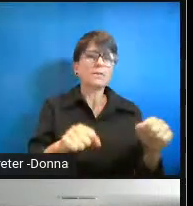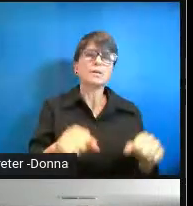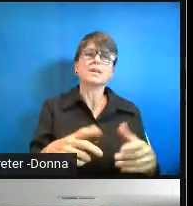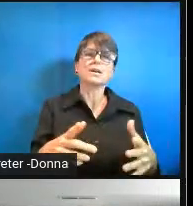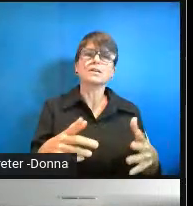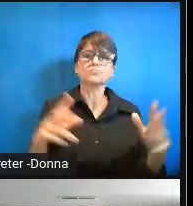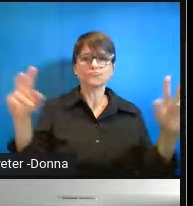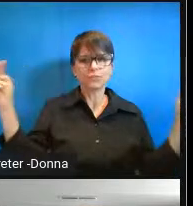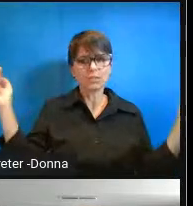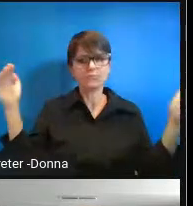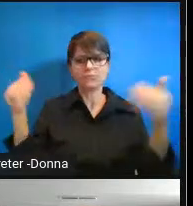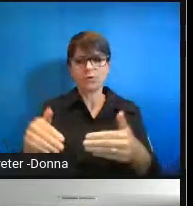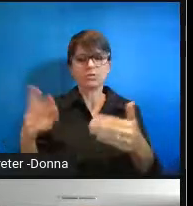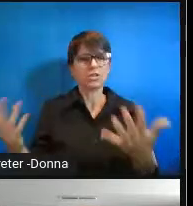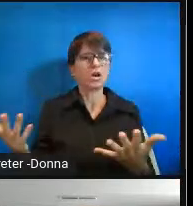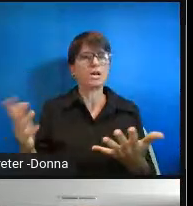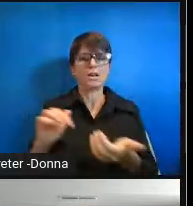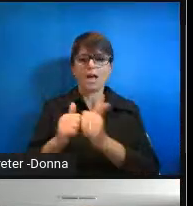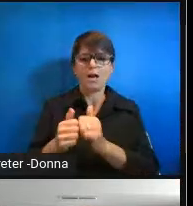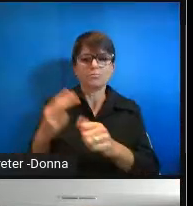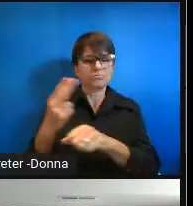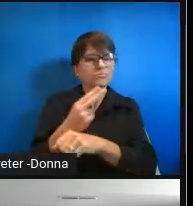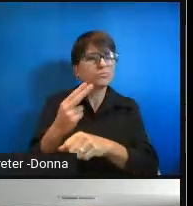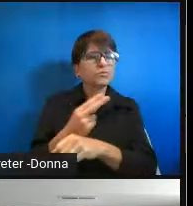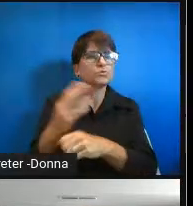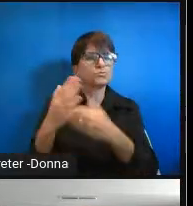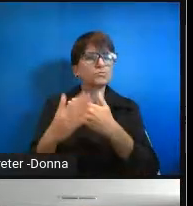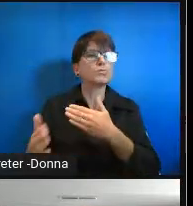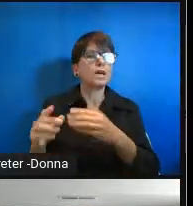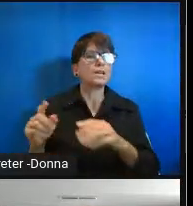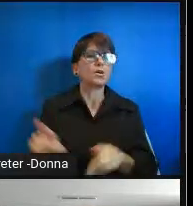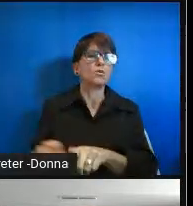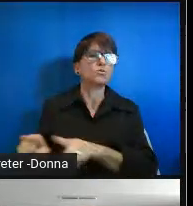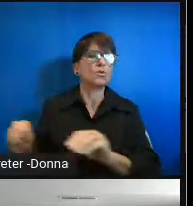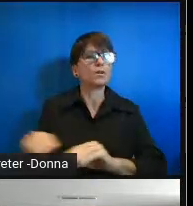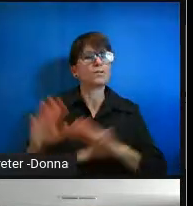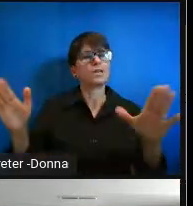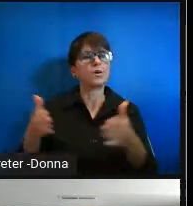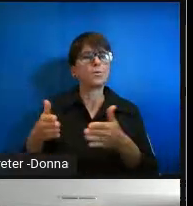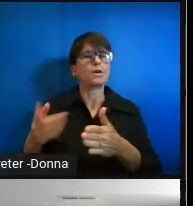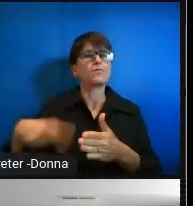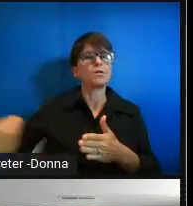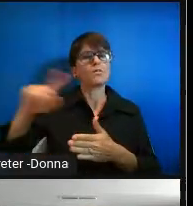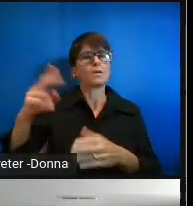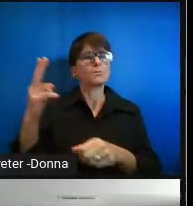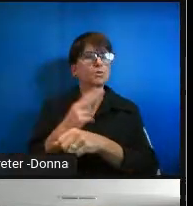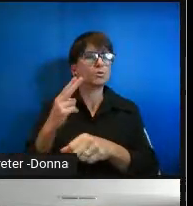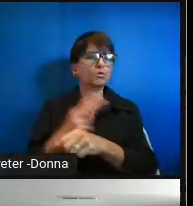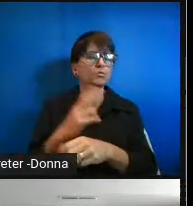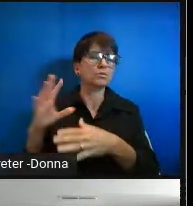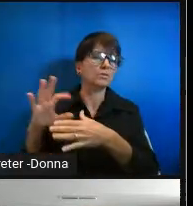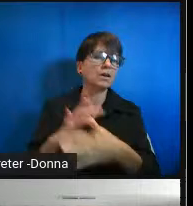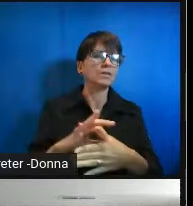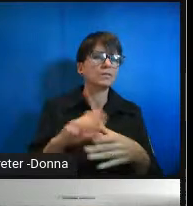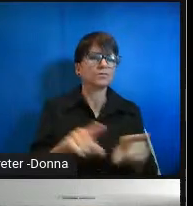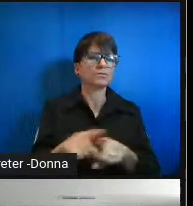and pop-ups dialogs with an understanding of the differences between these interface terms we can then dive into best practices for implementing dialogues and